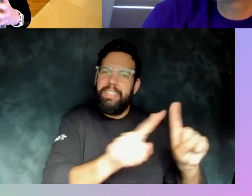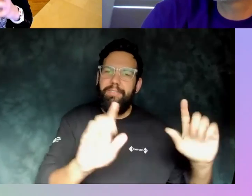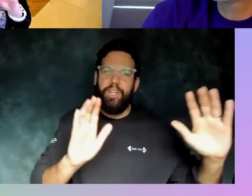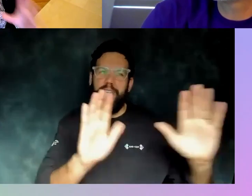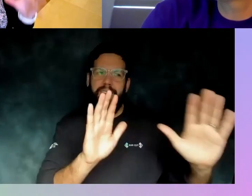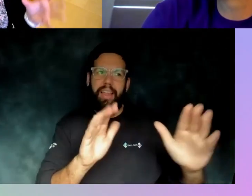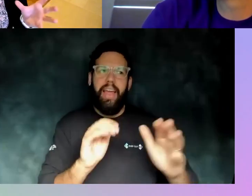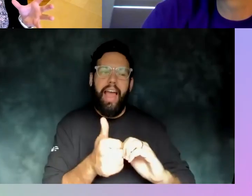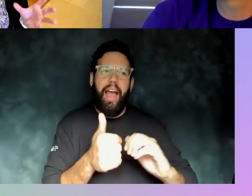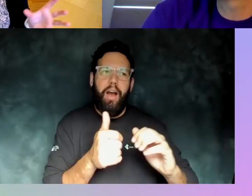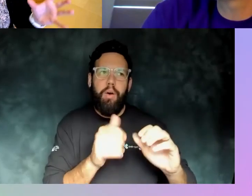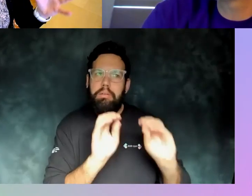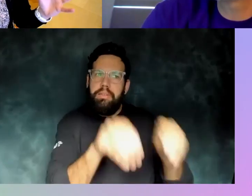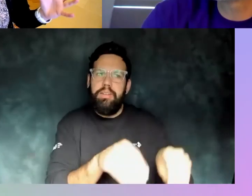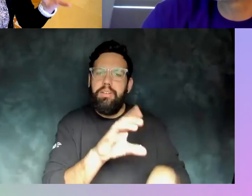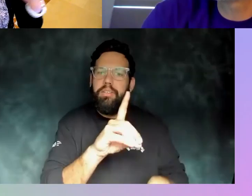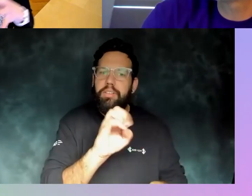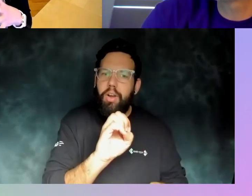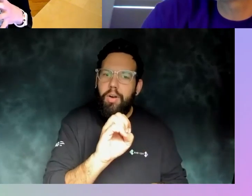you or these processes in place that aren't conducive